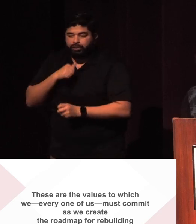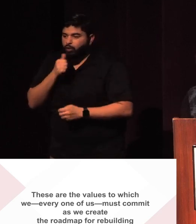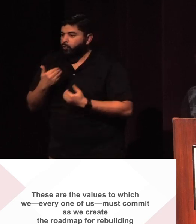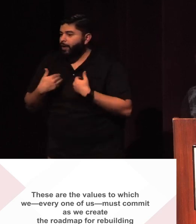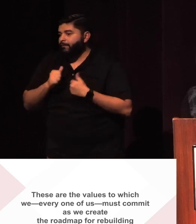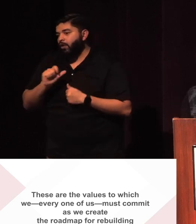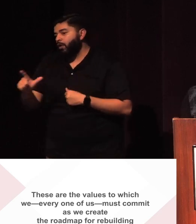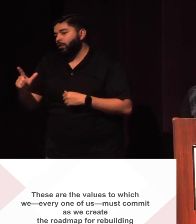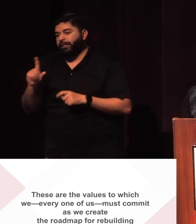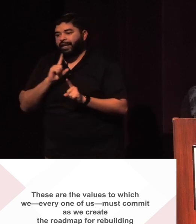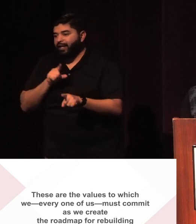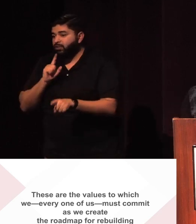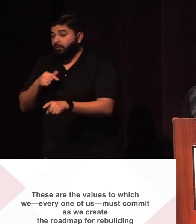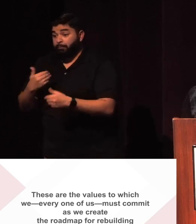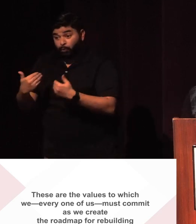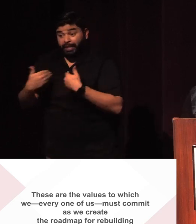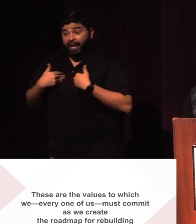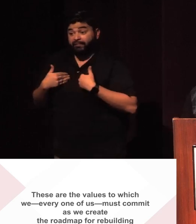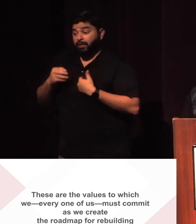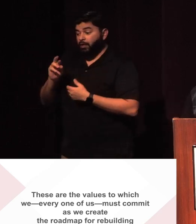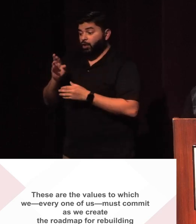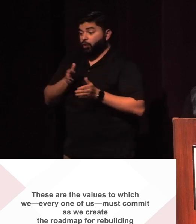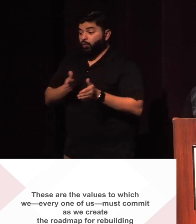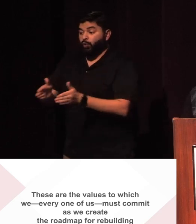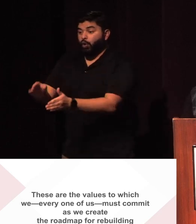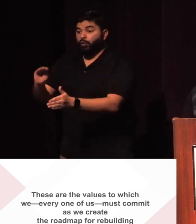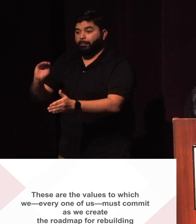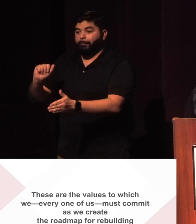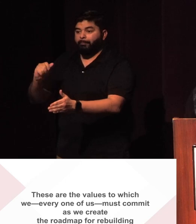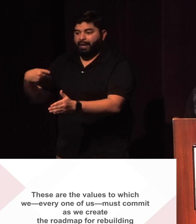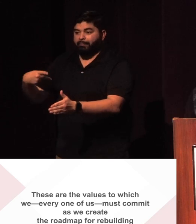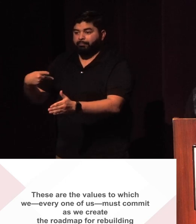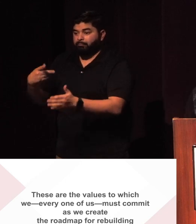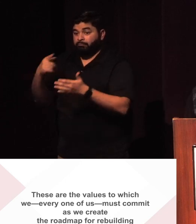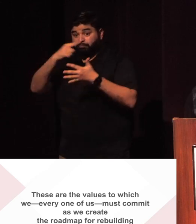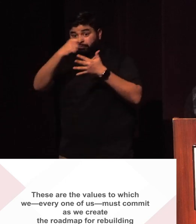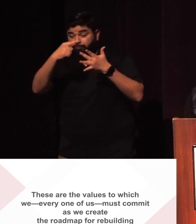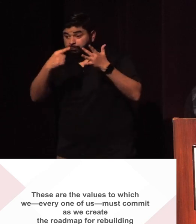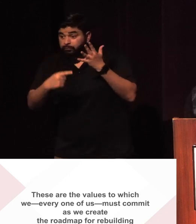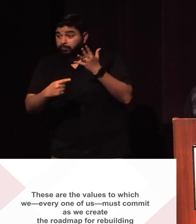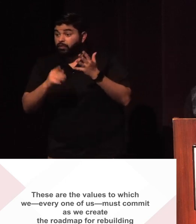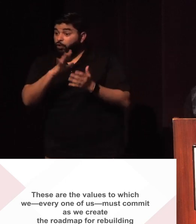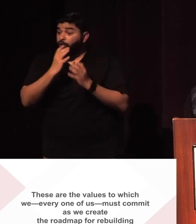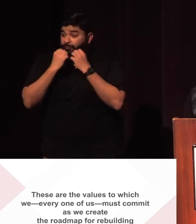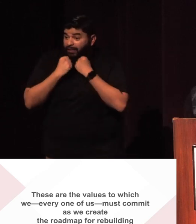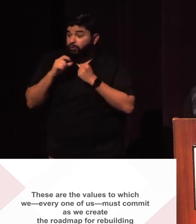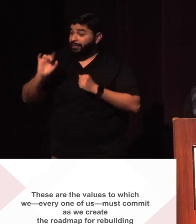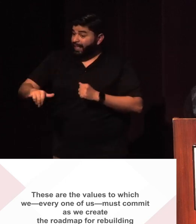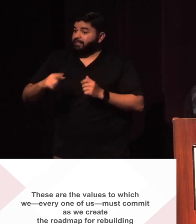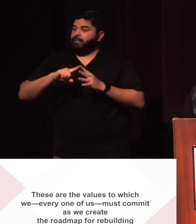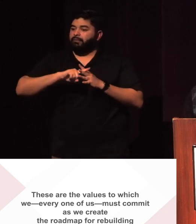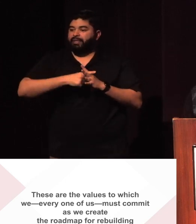hard. We don't have all the answers but we do have a roadmap as these values provide.